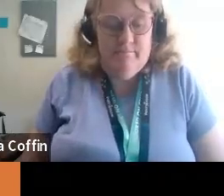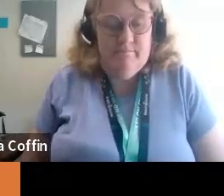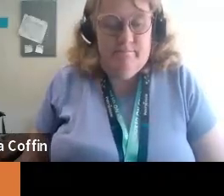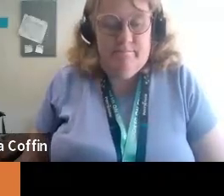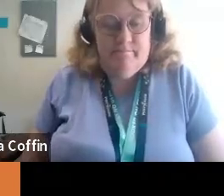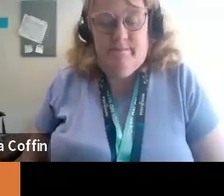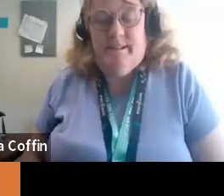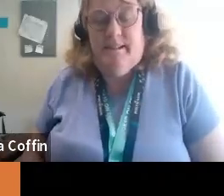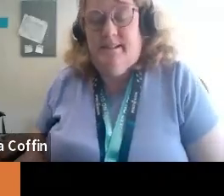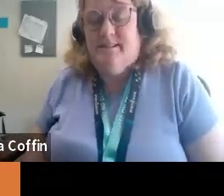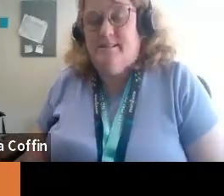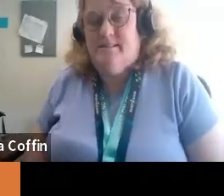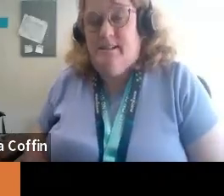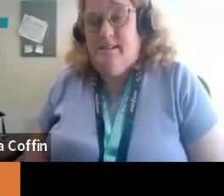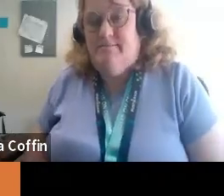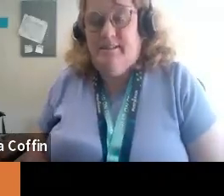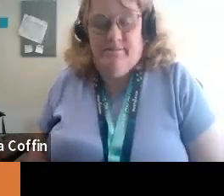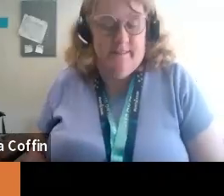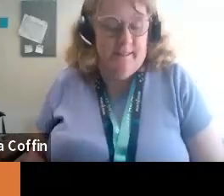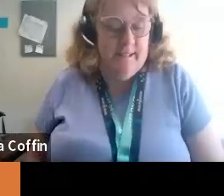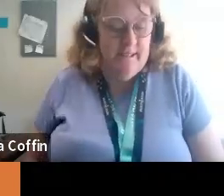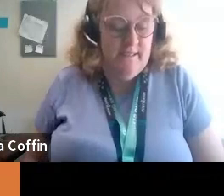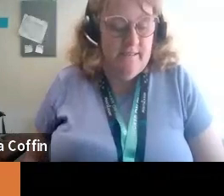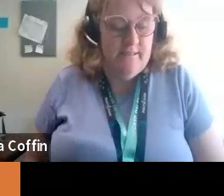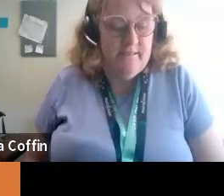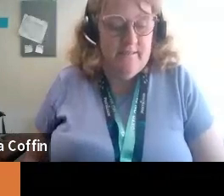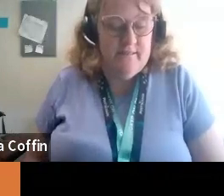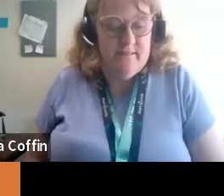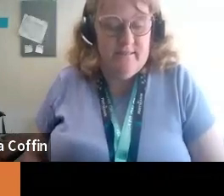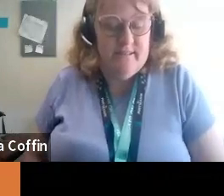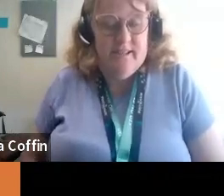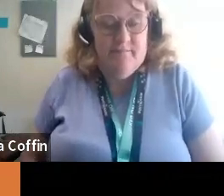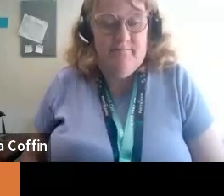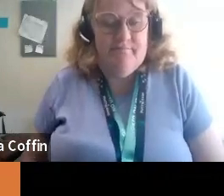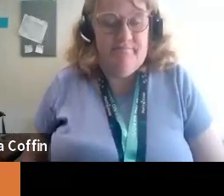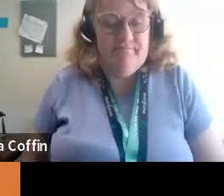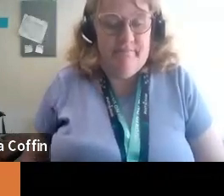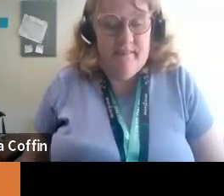it has been good